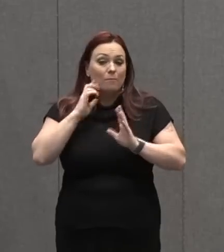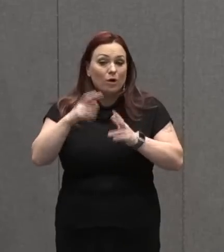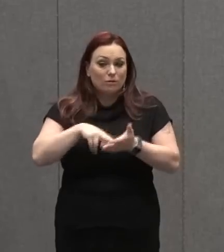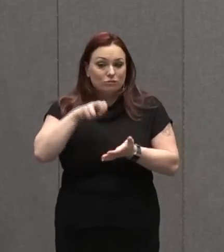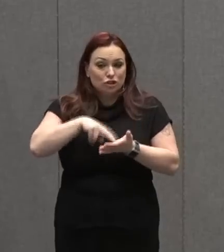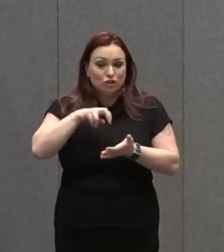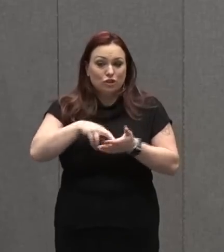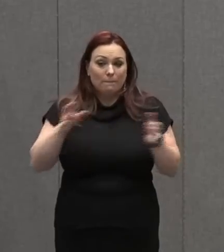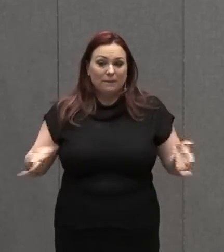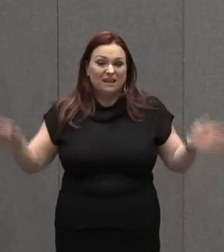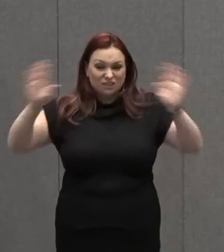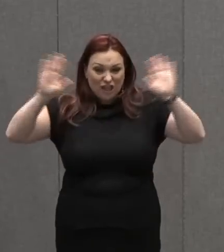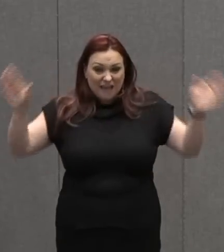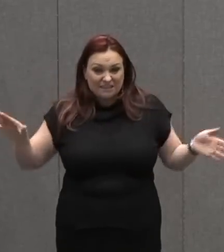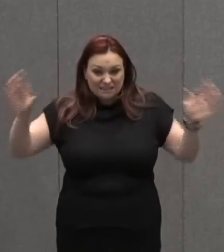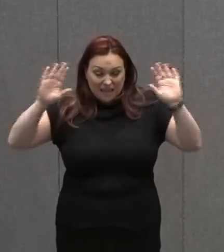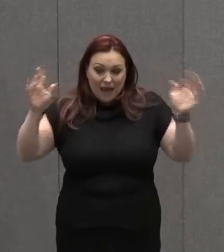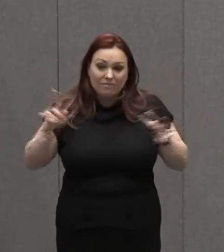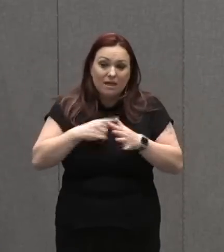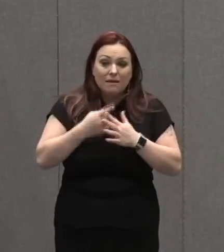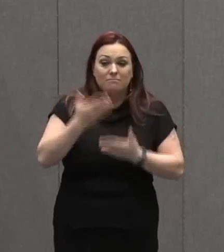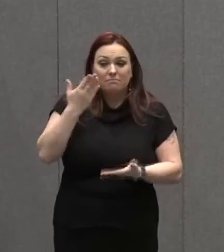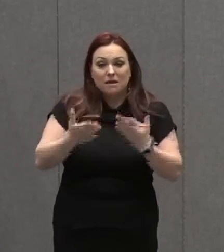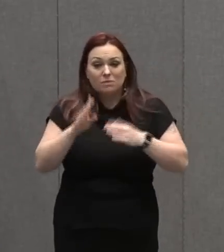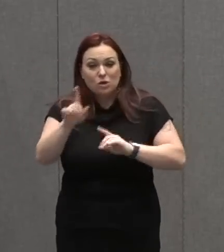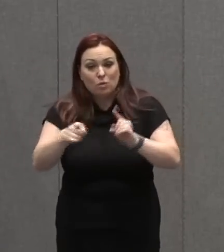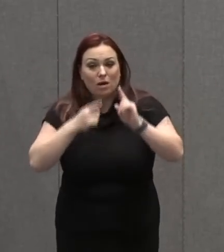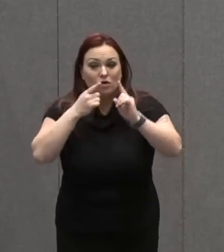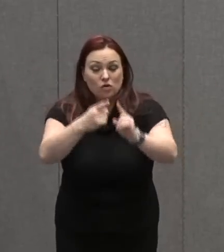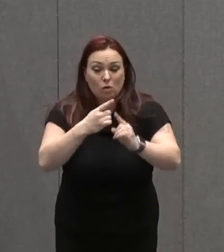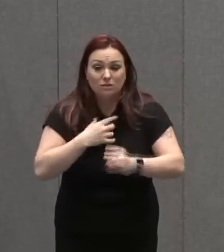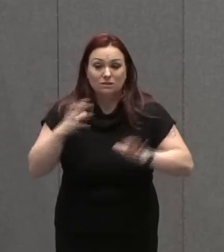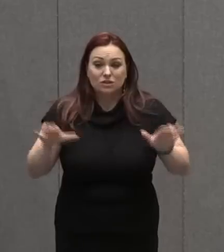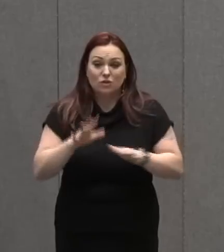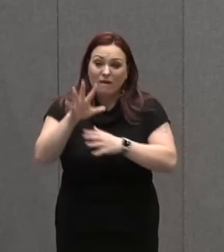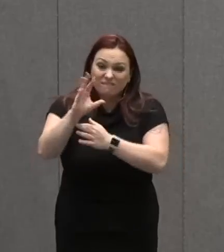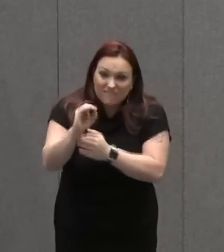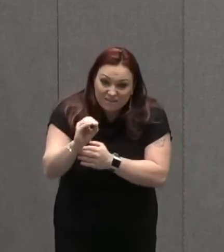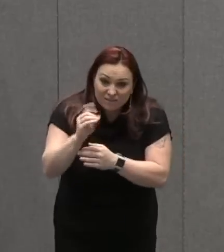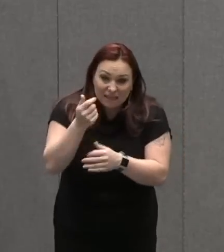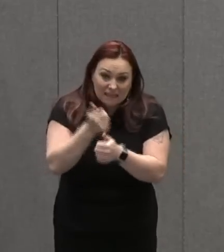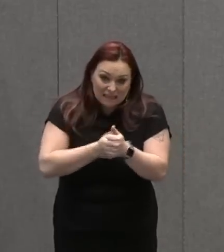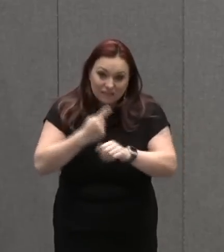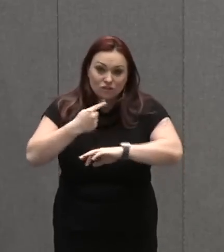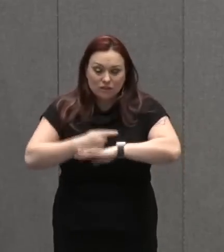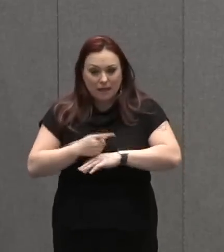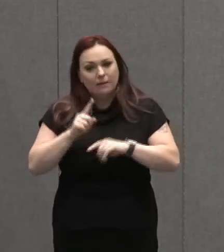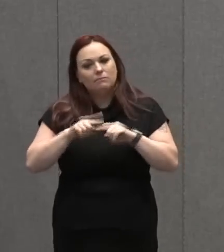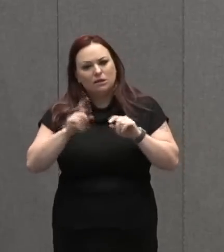and then maybe your goal is to do 50 jumping jacks in one day but you got to build up to it.